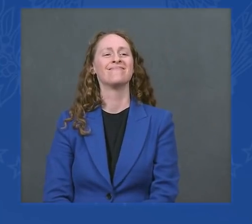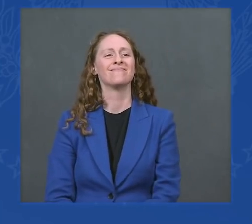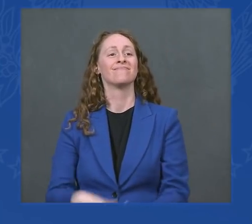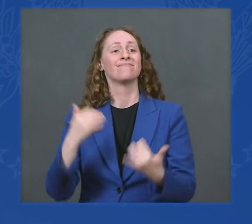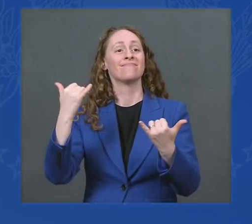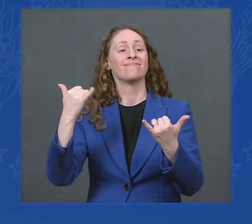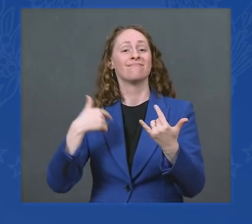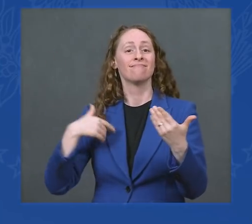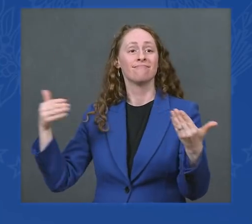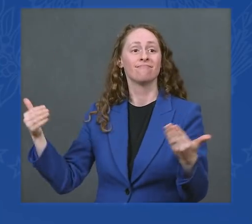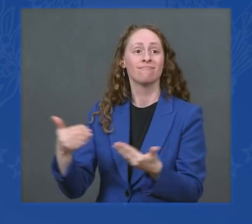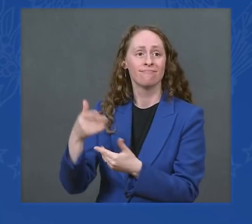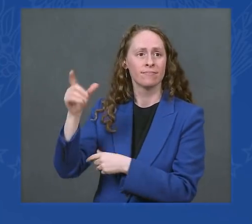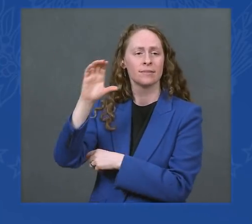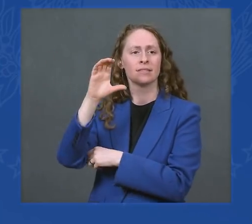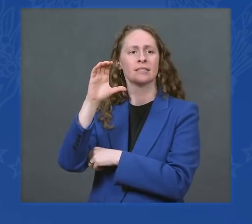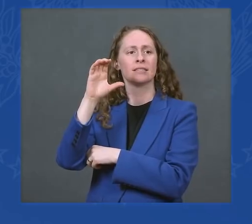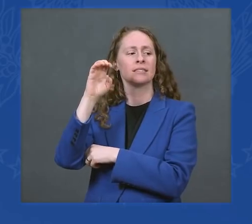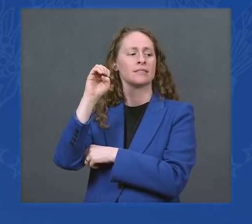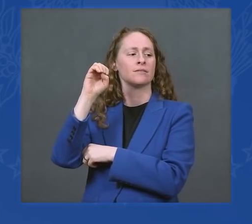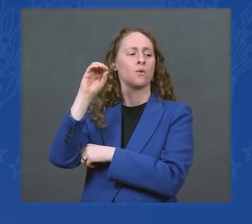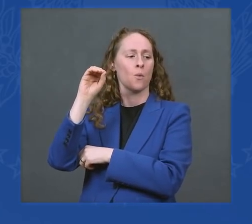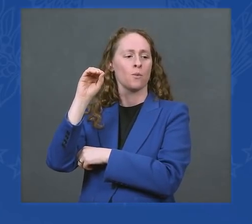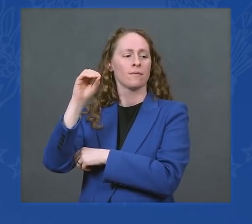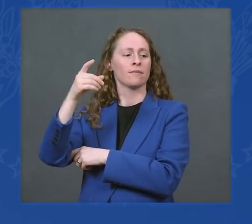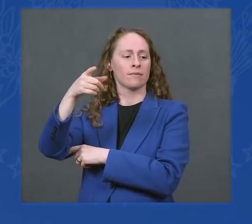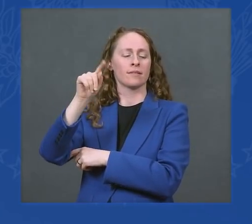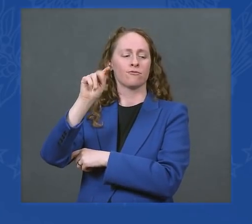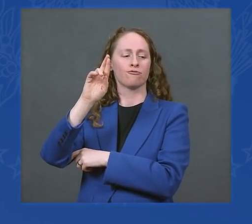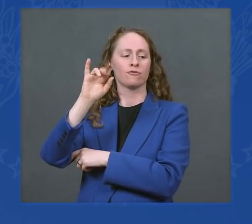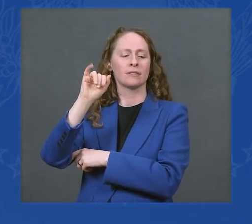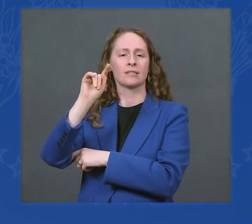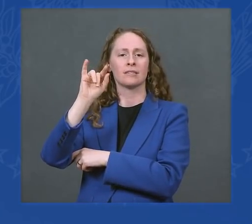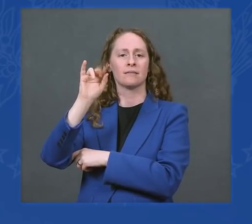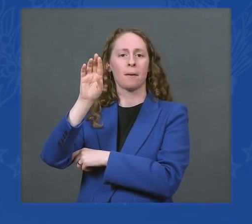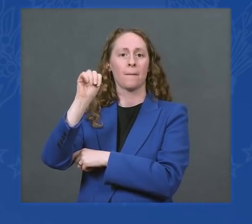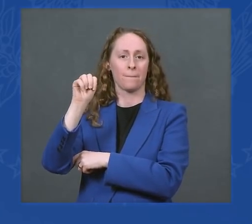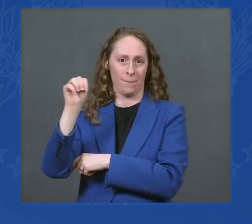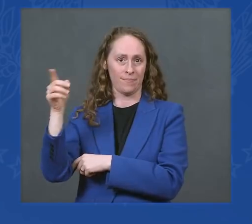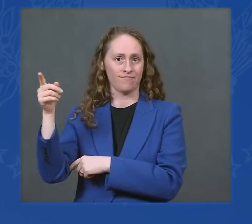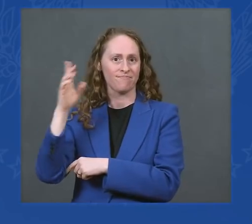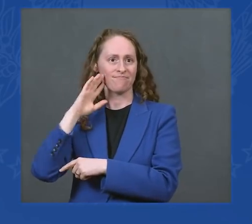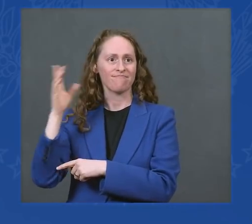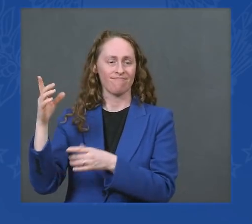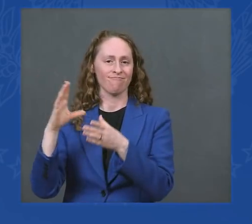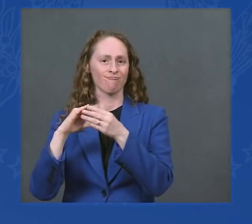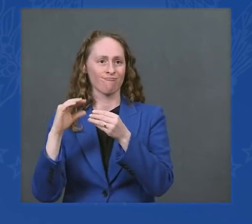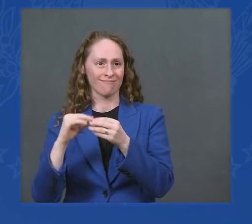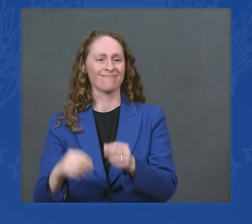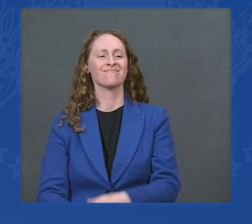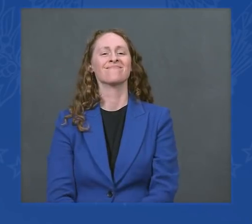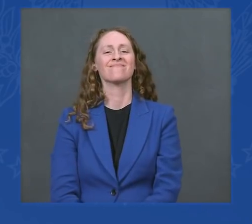of electric vehicle chargers stadium, is investing in our electric future. And that's a clear signal